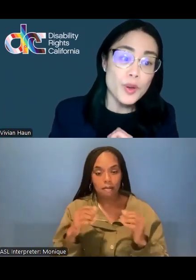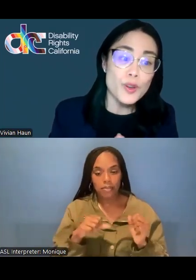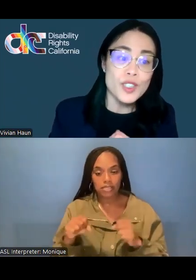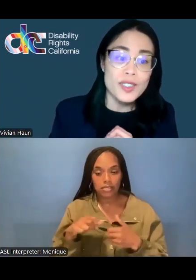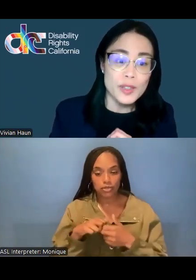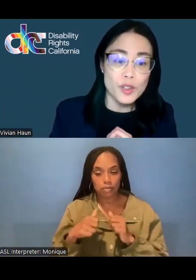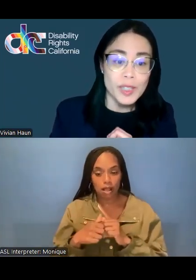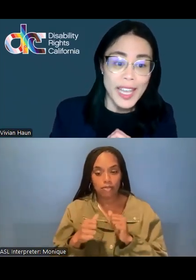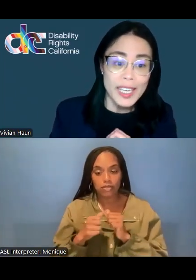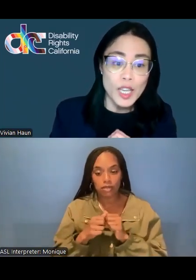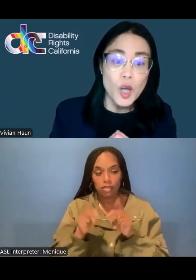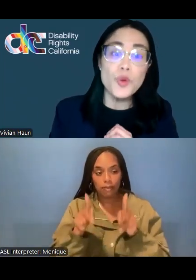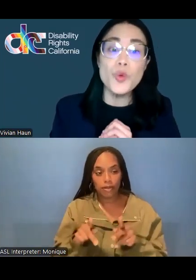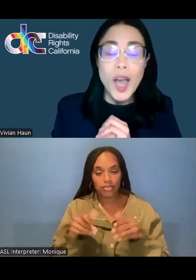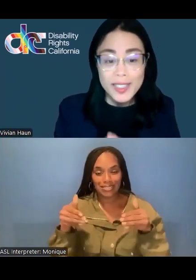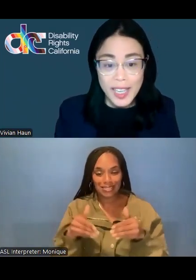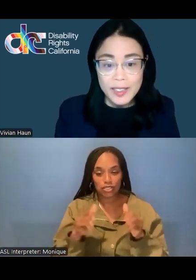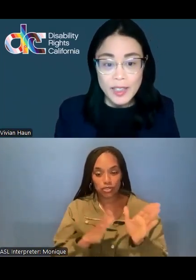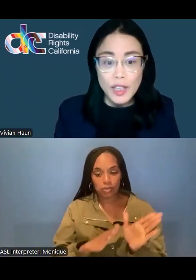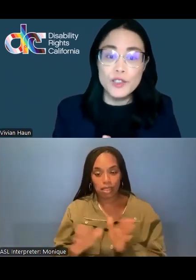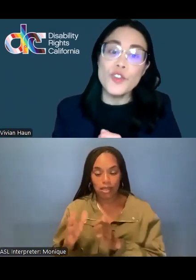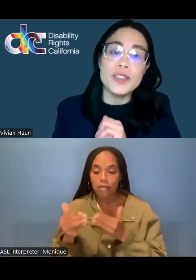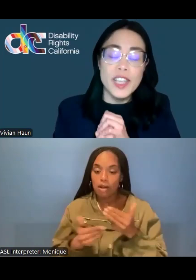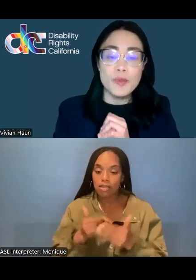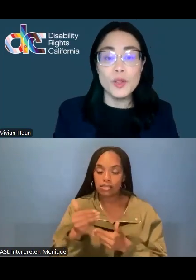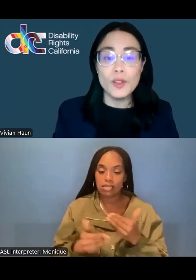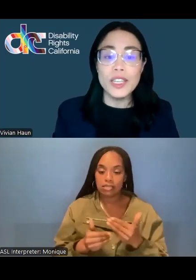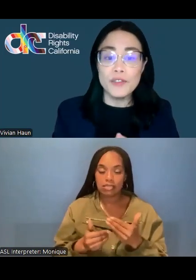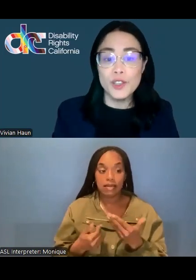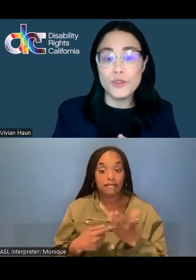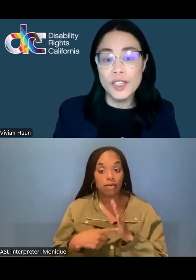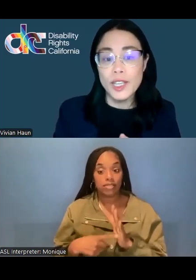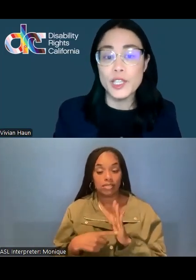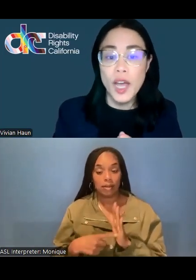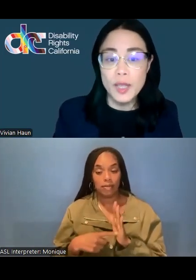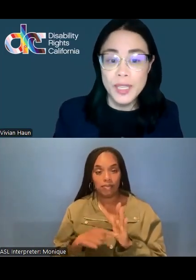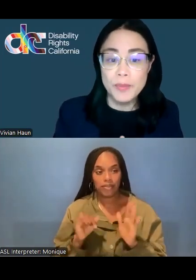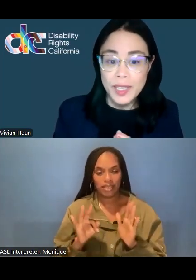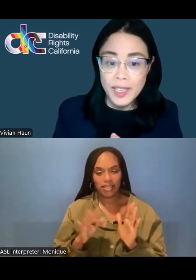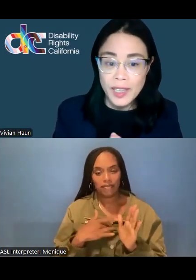person-centered planning process. So, for example, if you feel like your IPP